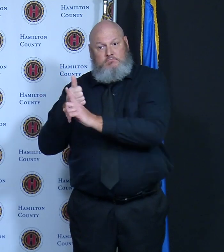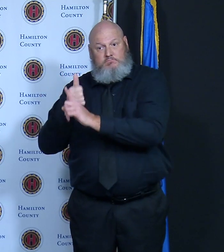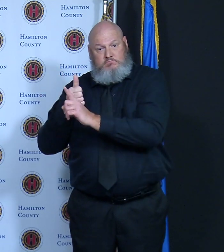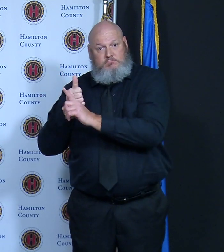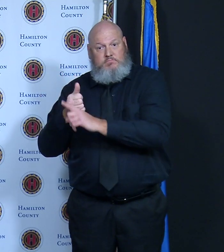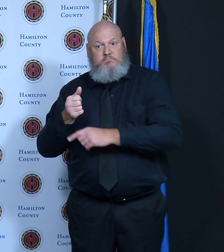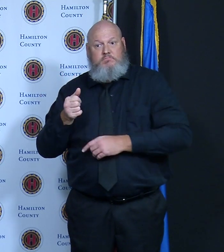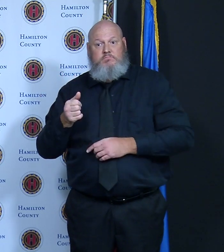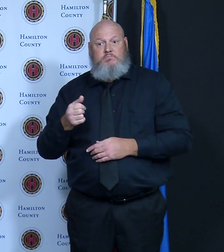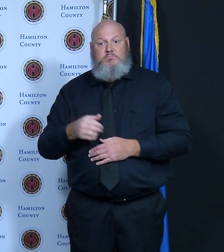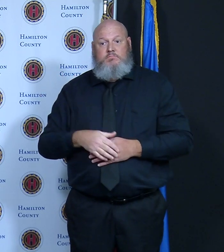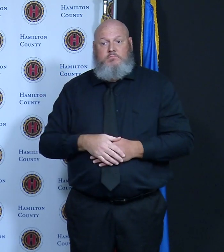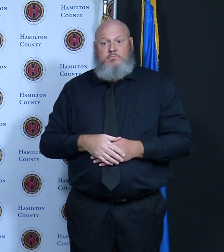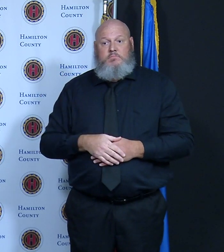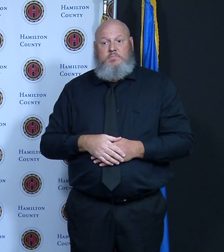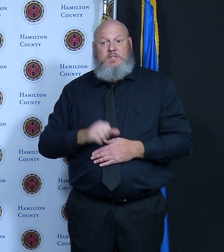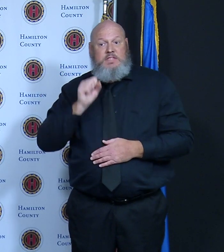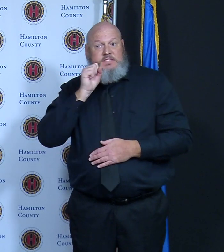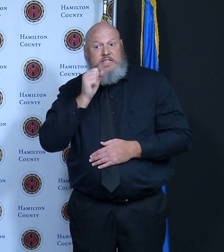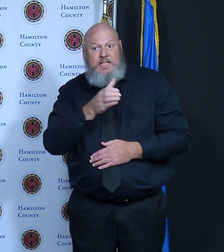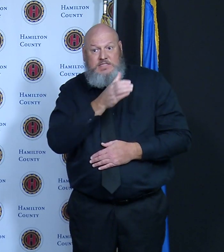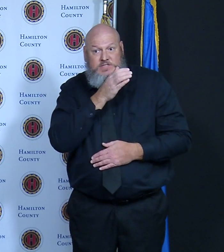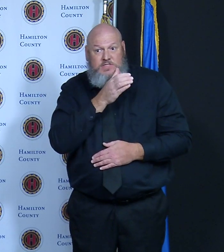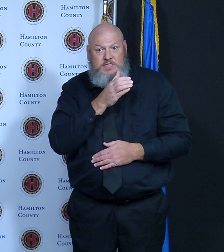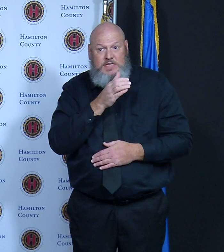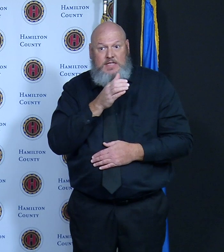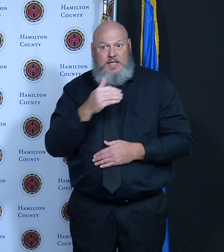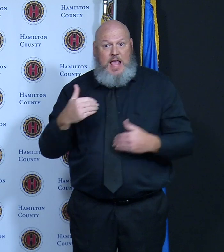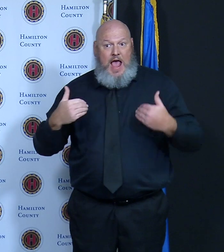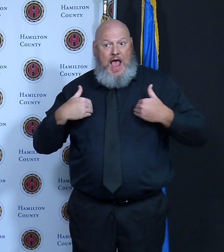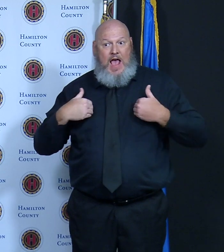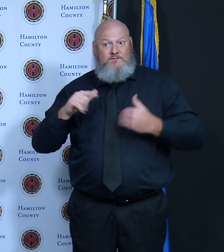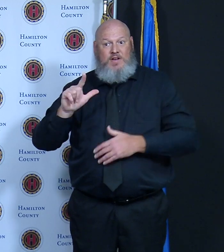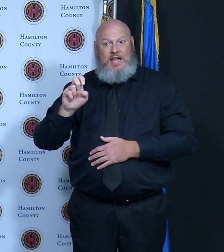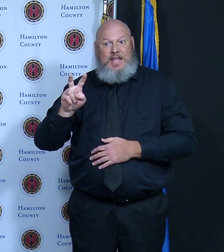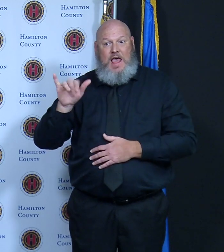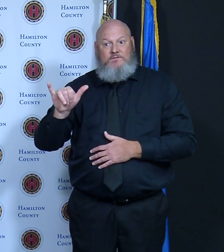what primarily funds the council on Aging's program for seniors it's the